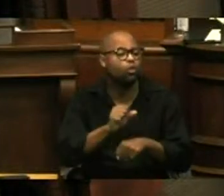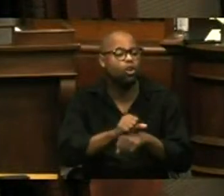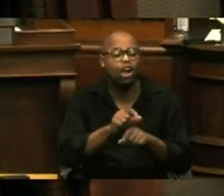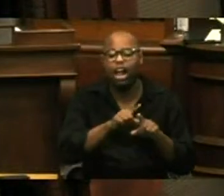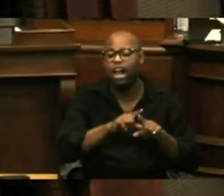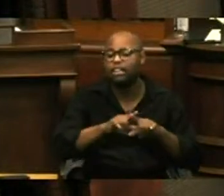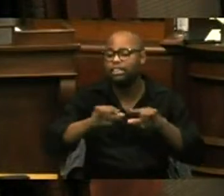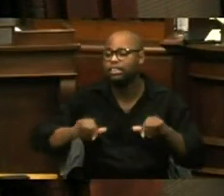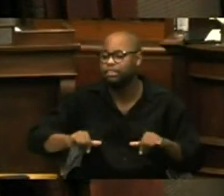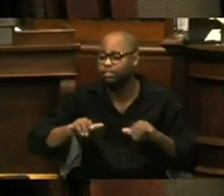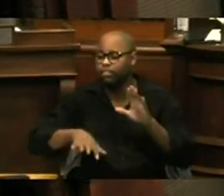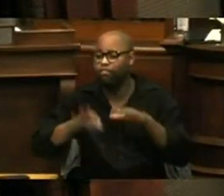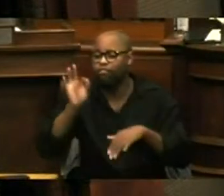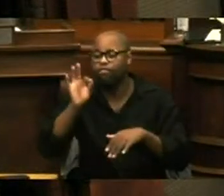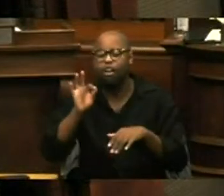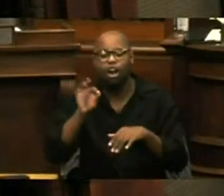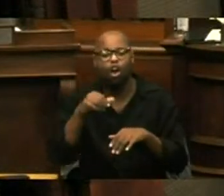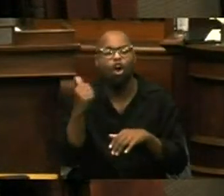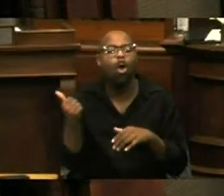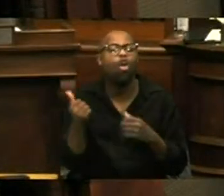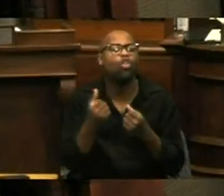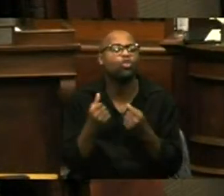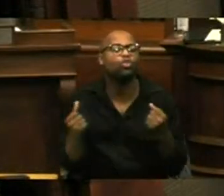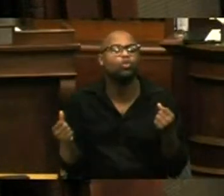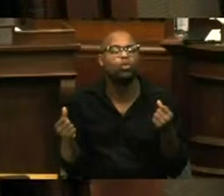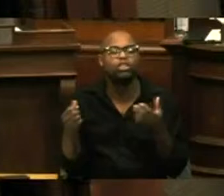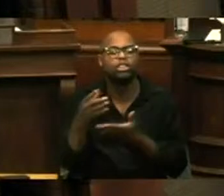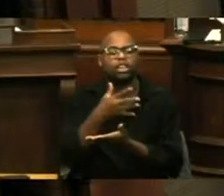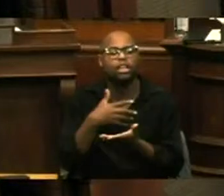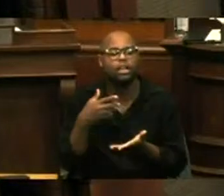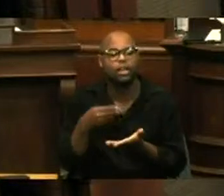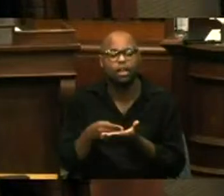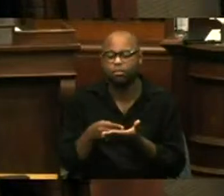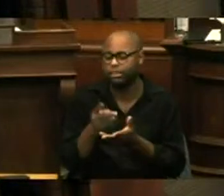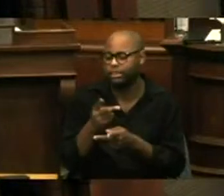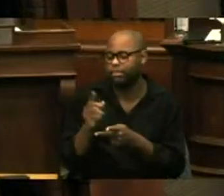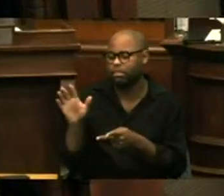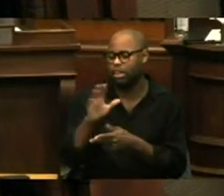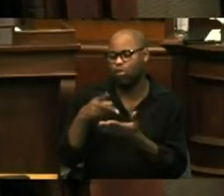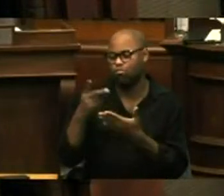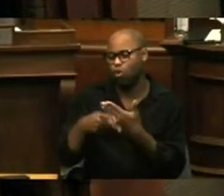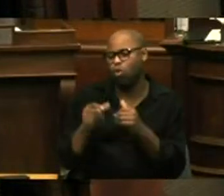to continue the work as well as